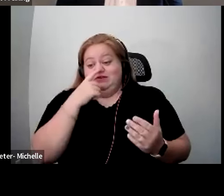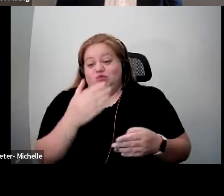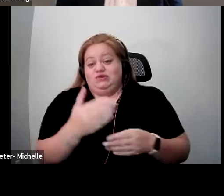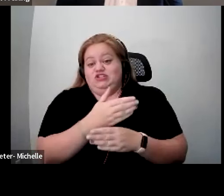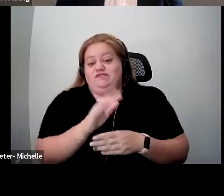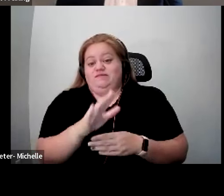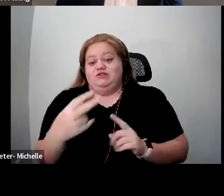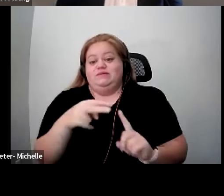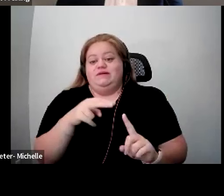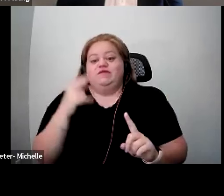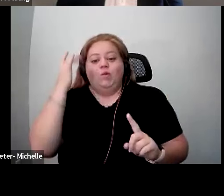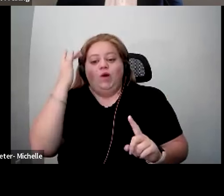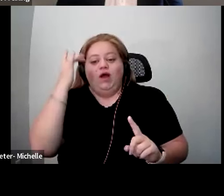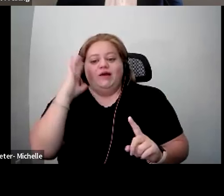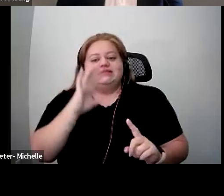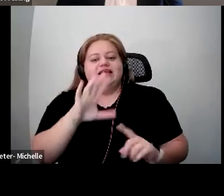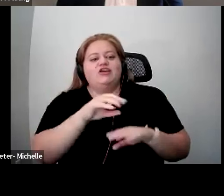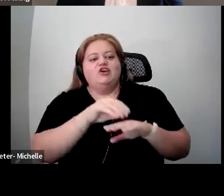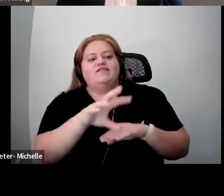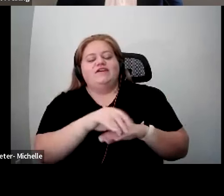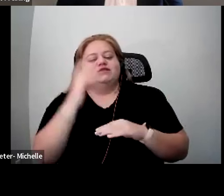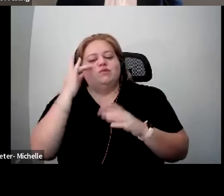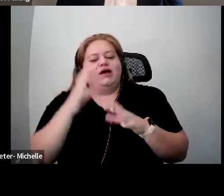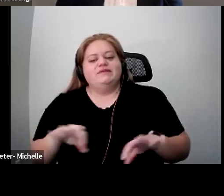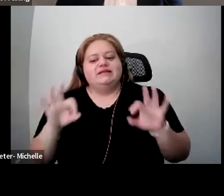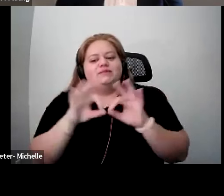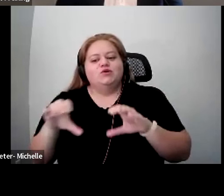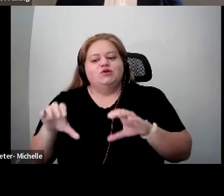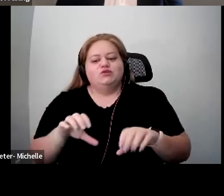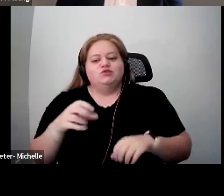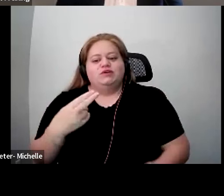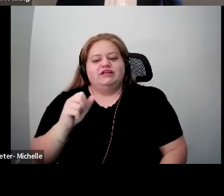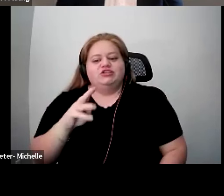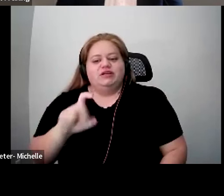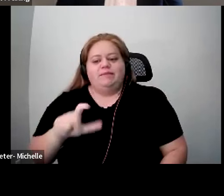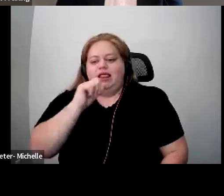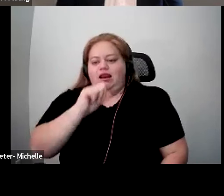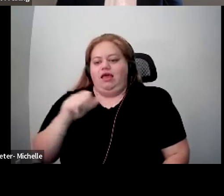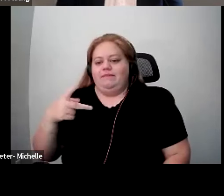Why was that your advice? And why was it important that arXiv add HTML?